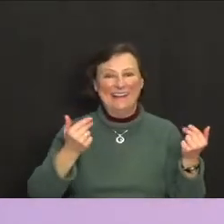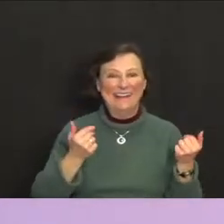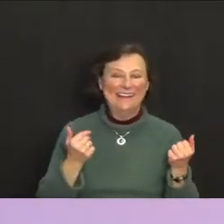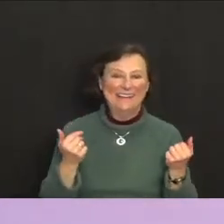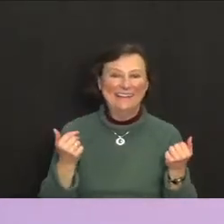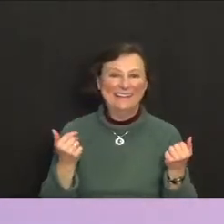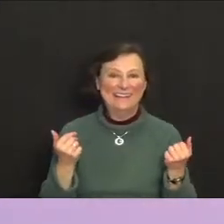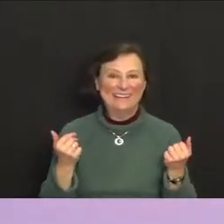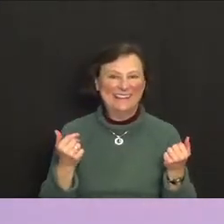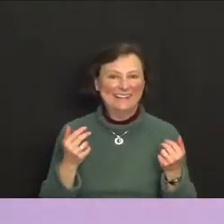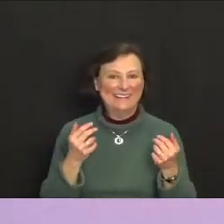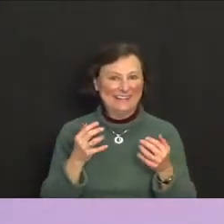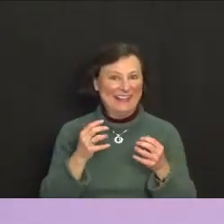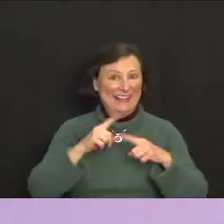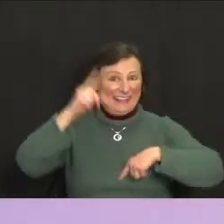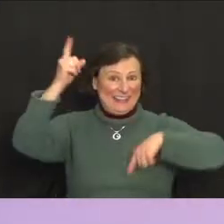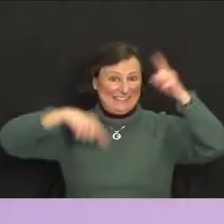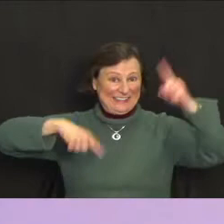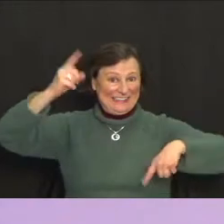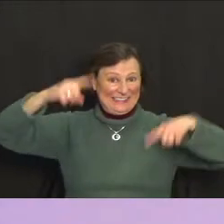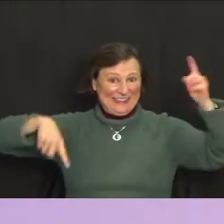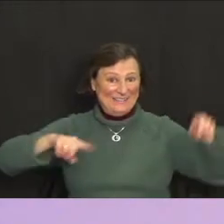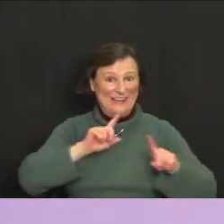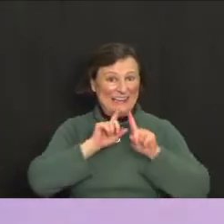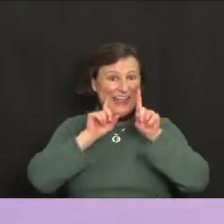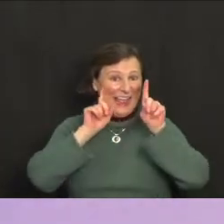You get a lot of different answers to that one depending on where you live,